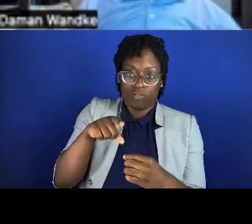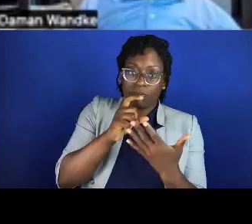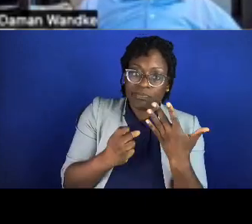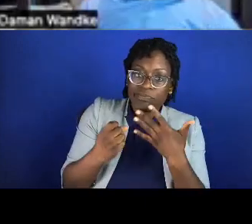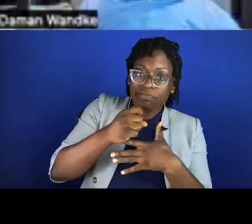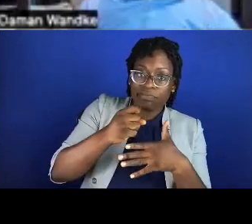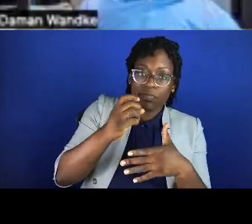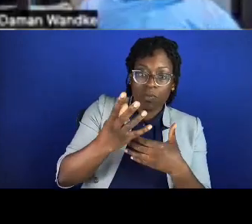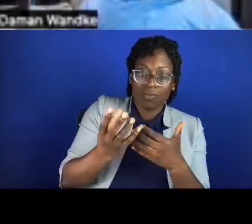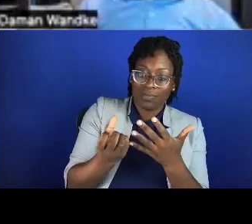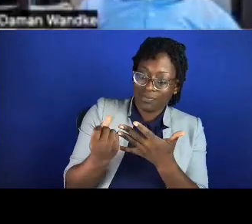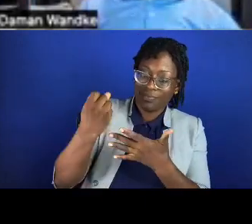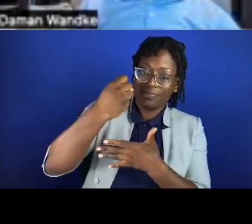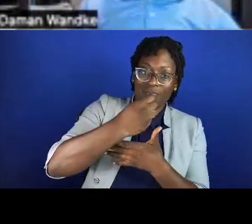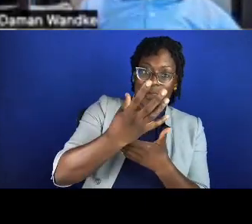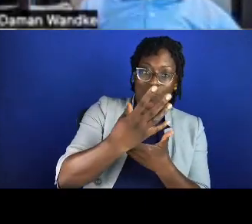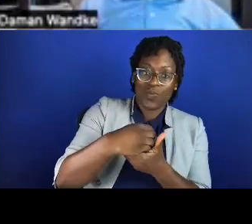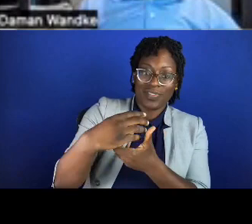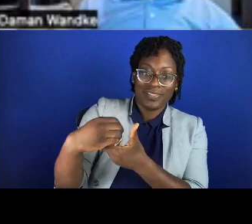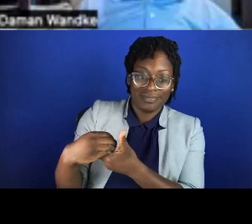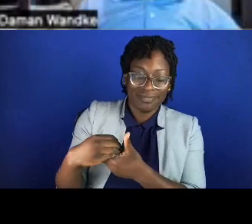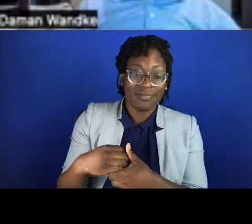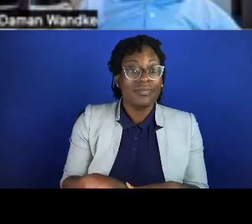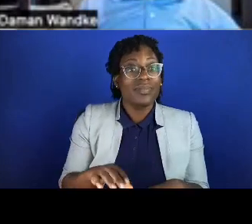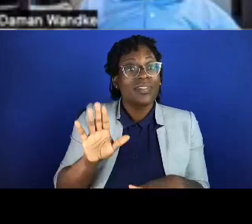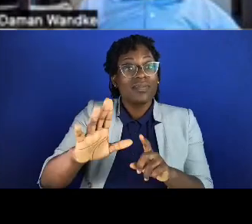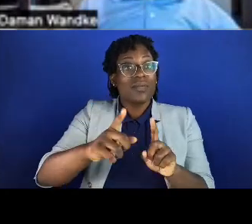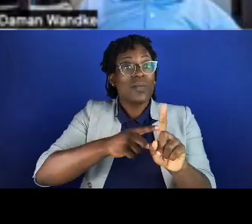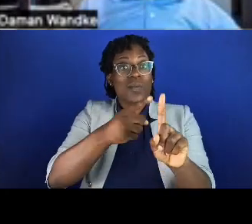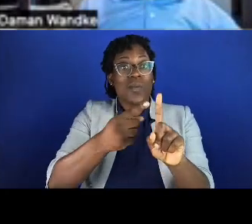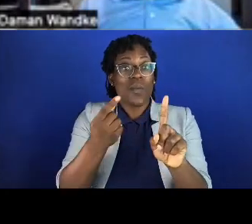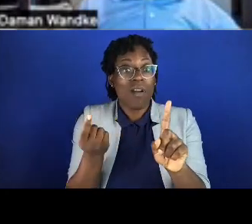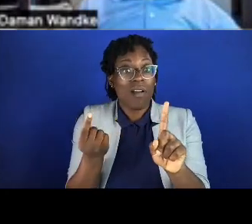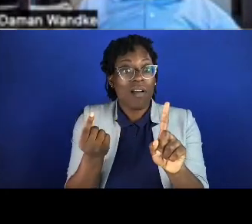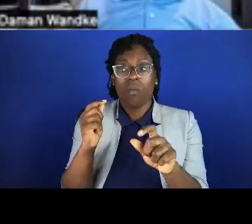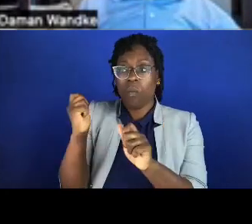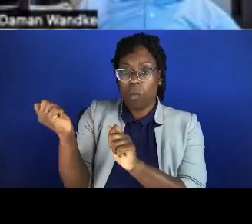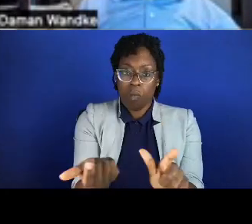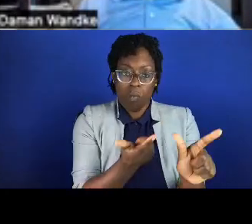Victor is committed to transforming the sports industry through inclusion and accessibility